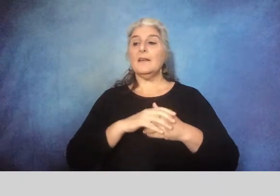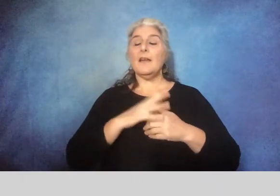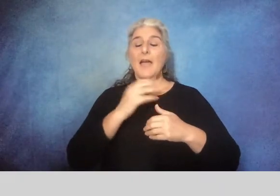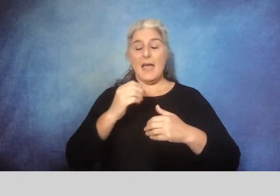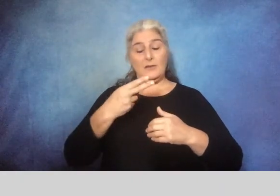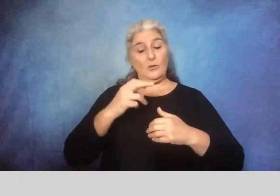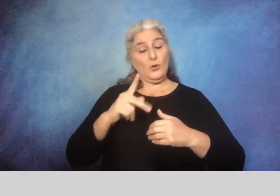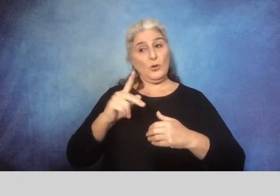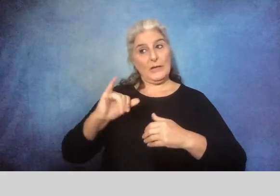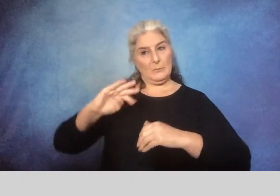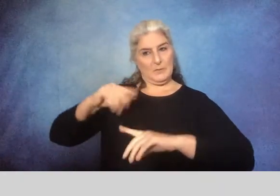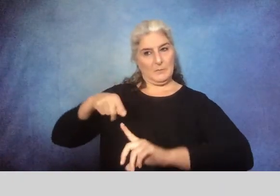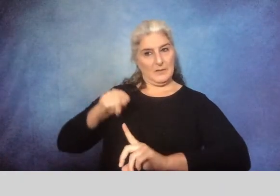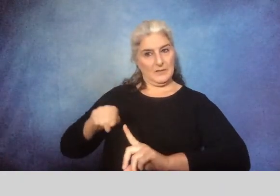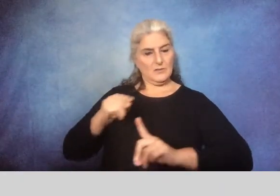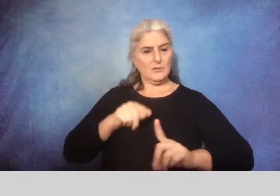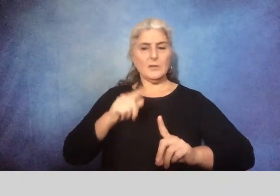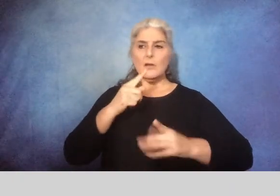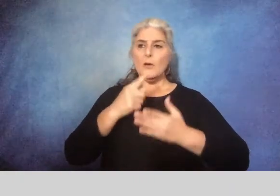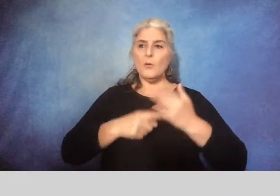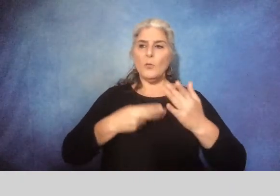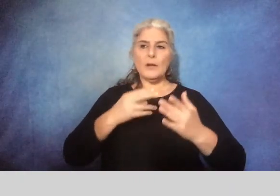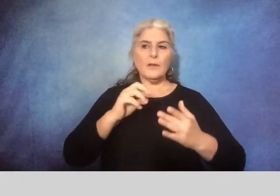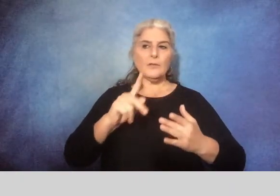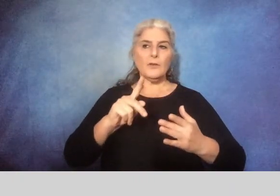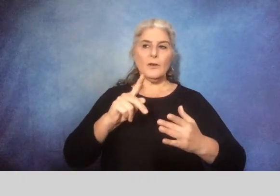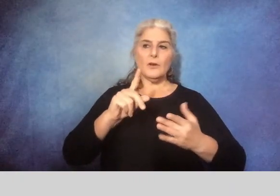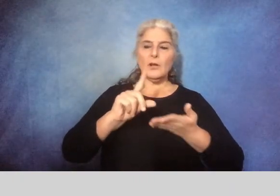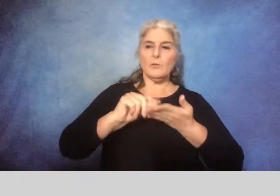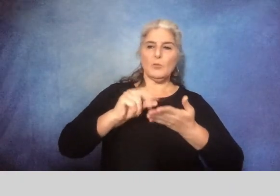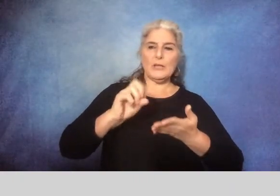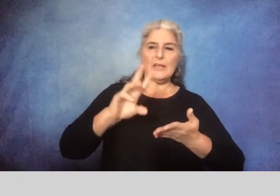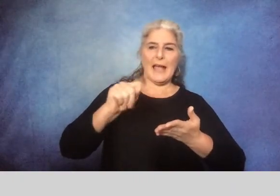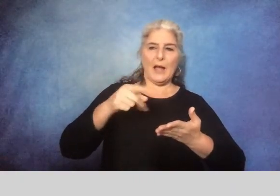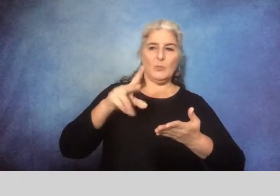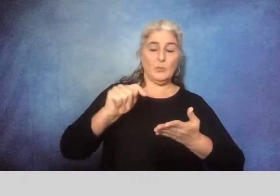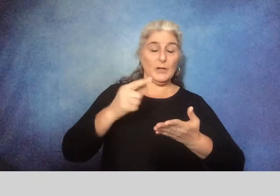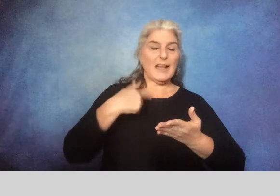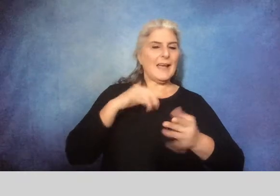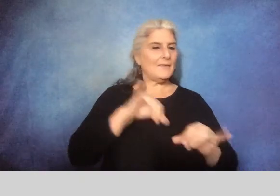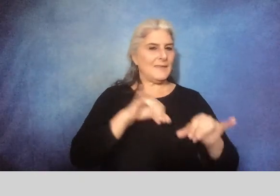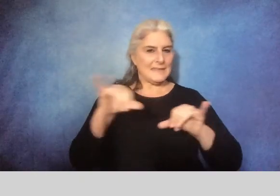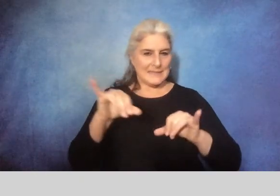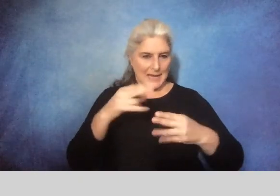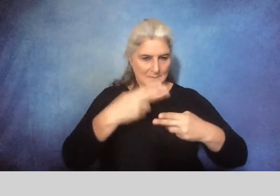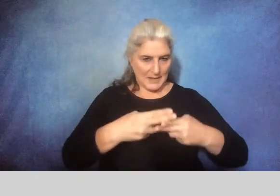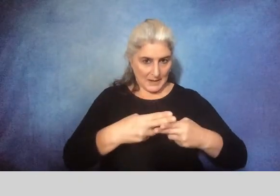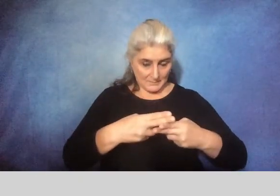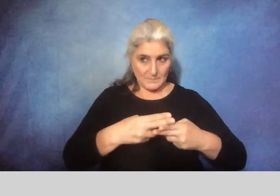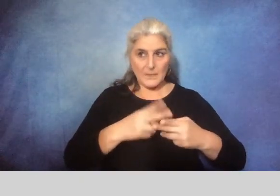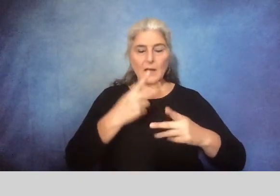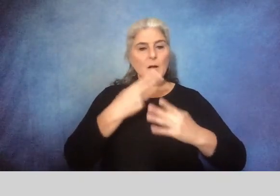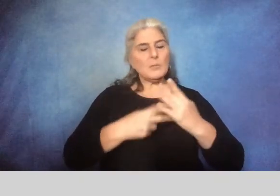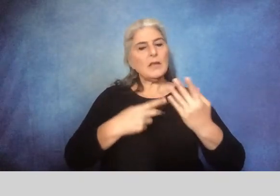both the methods print output had same name, one, second, they had both same signature.